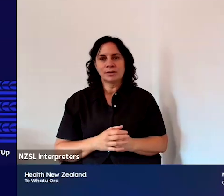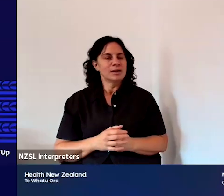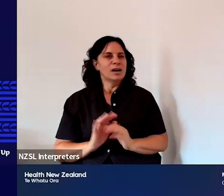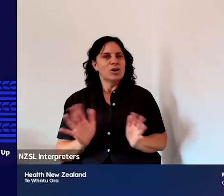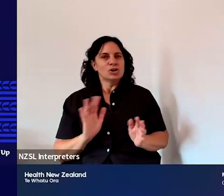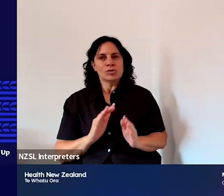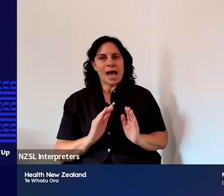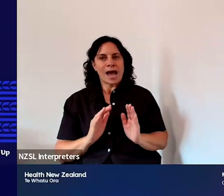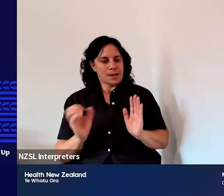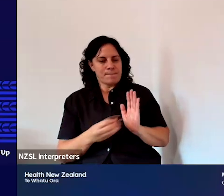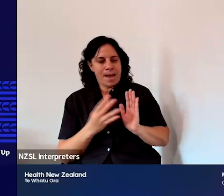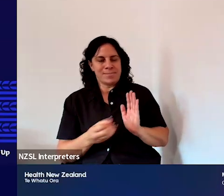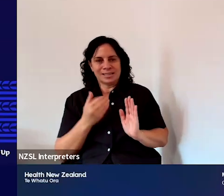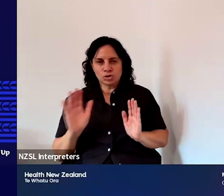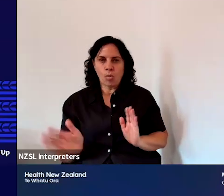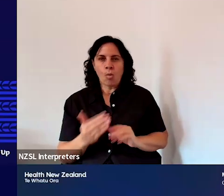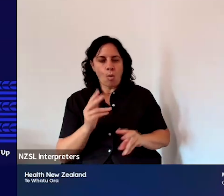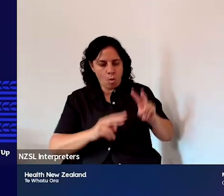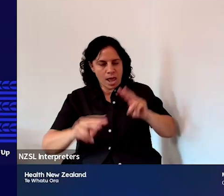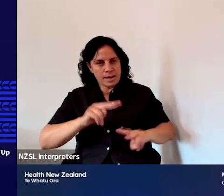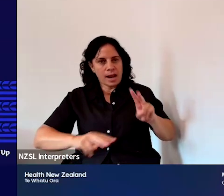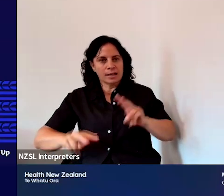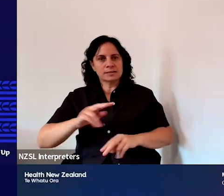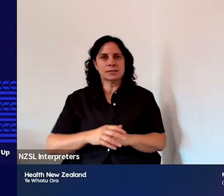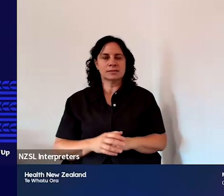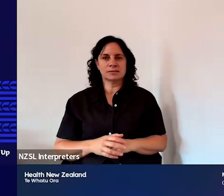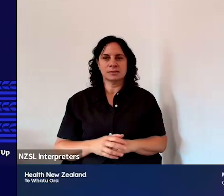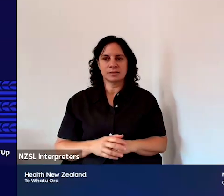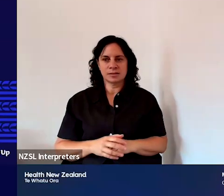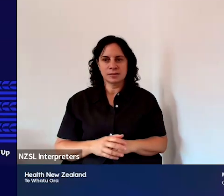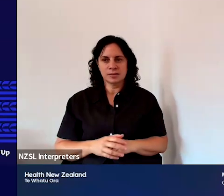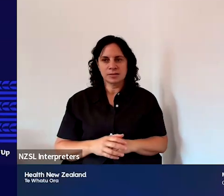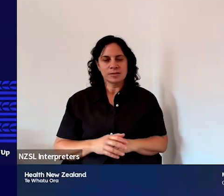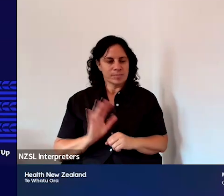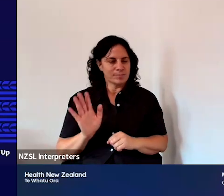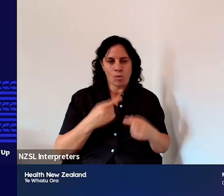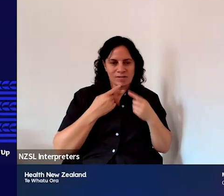you have, you know, the equivalent of rooms full of data. You can't put it all in a snapshot.